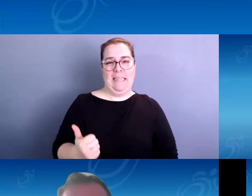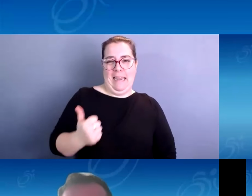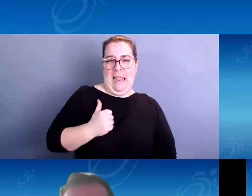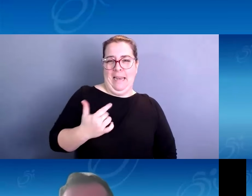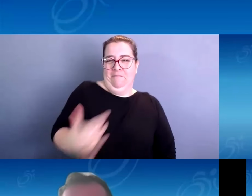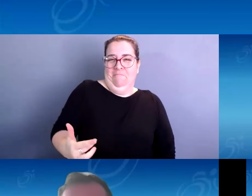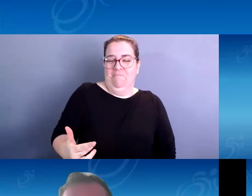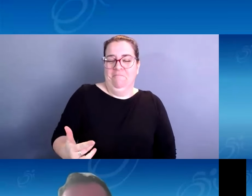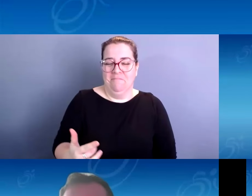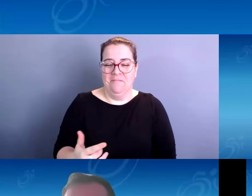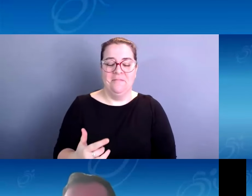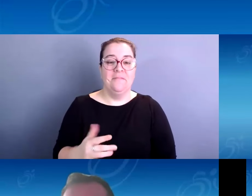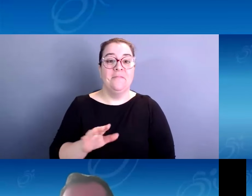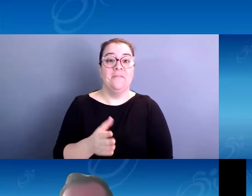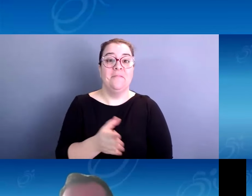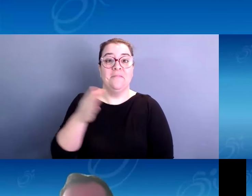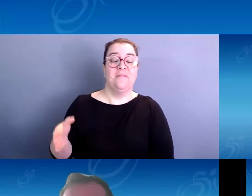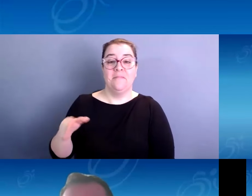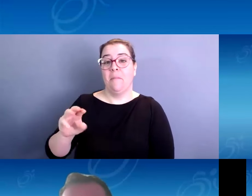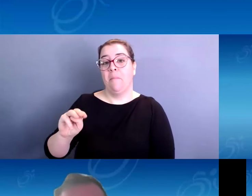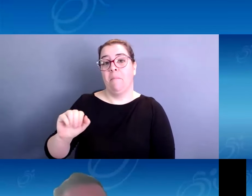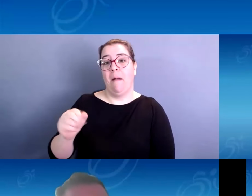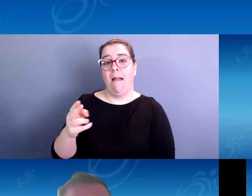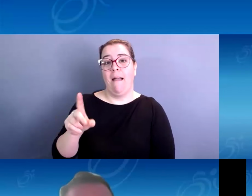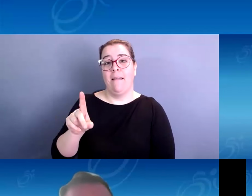Mahadeo, what's your perspective on this?